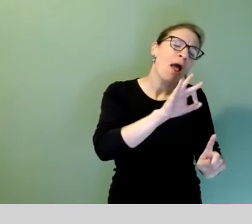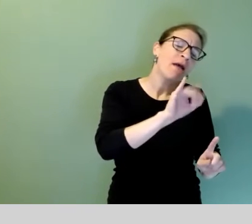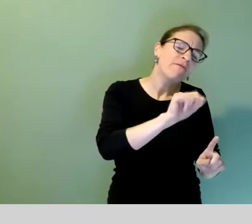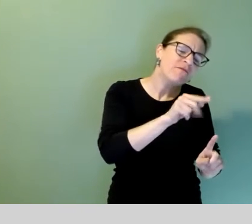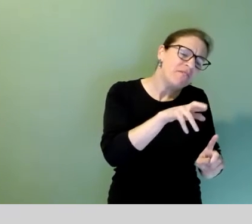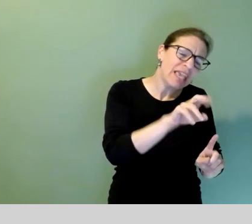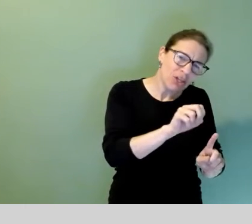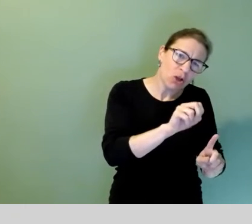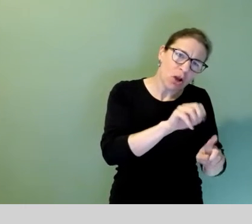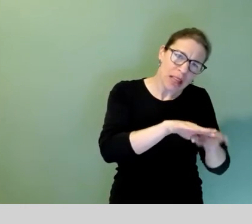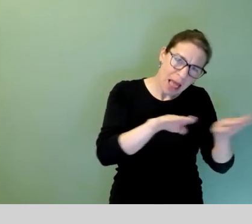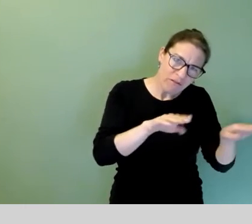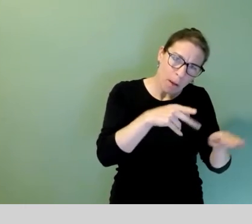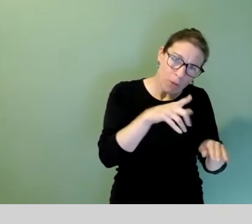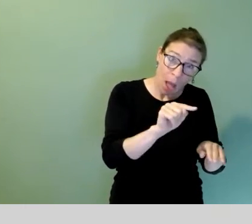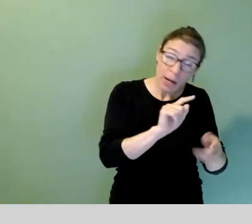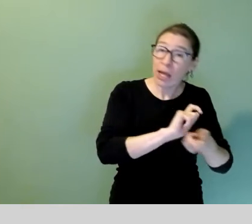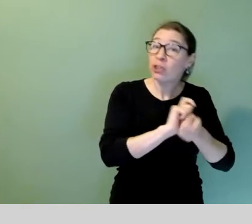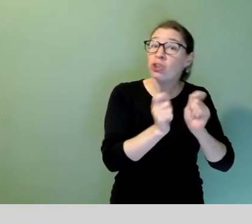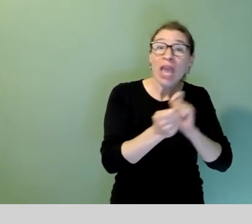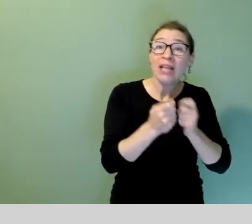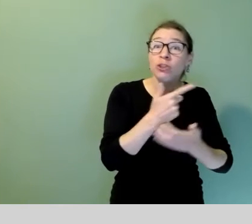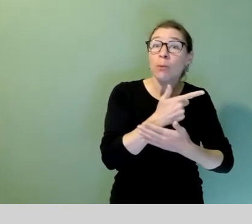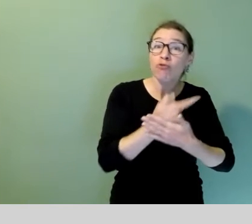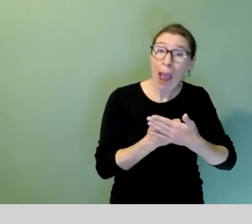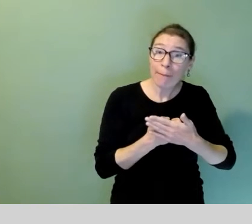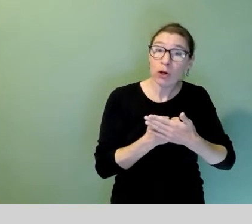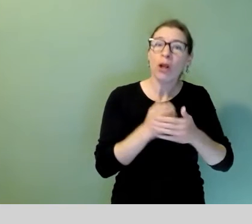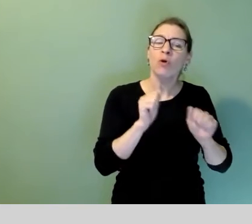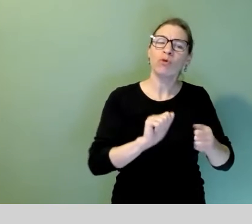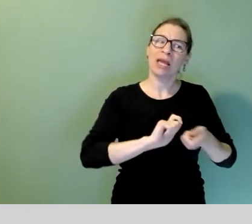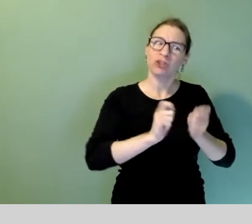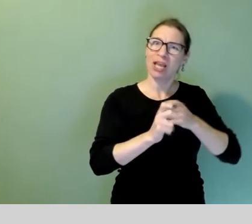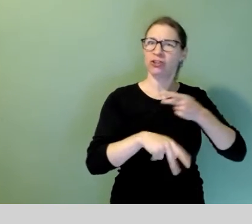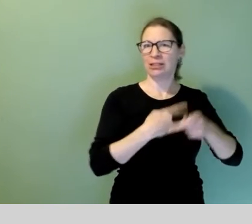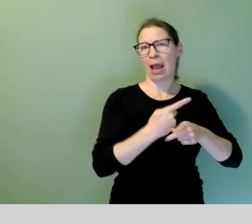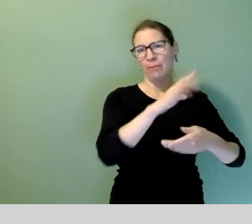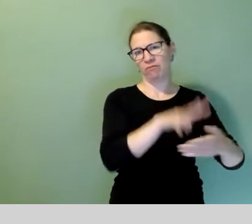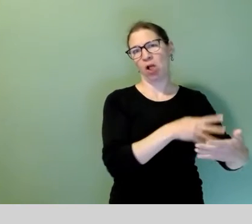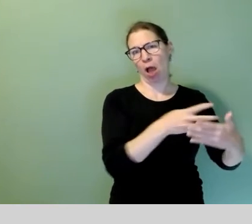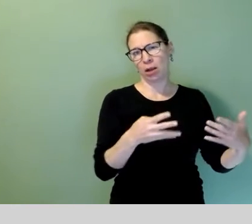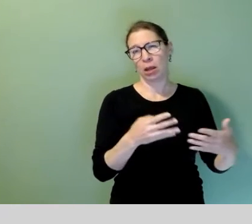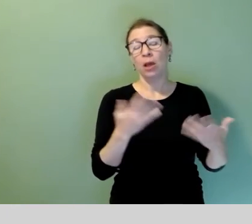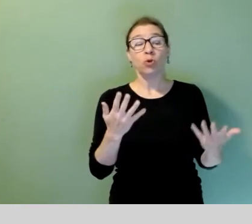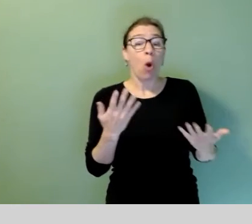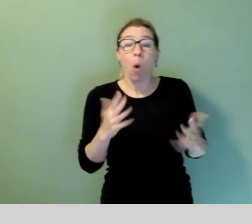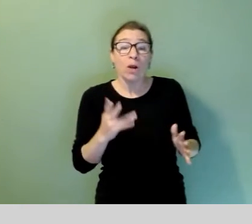the kind parameter we can change the type of plot that we're displaying. So you can see already how,